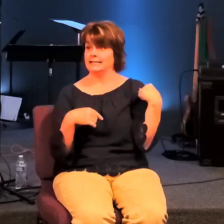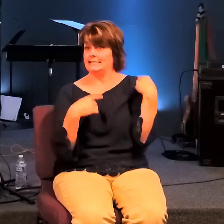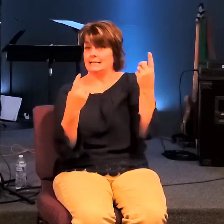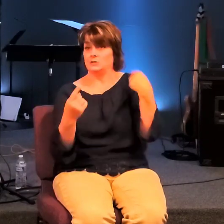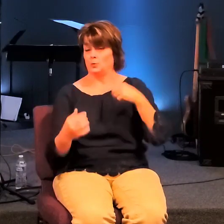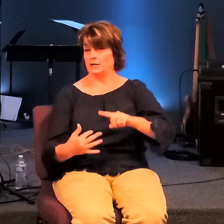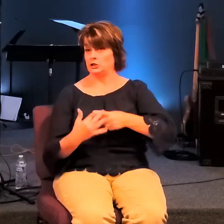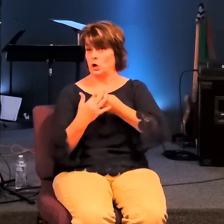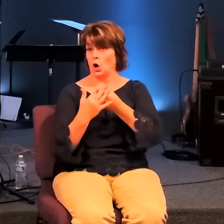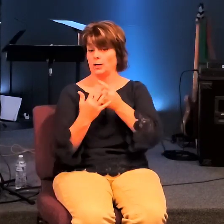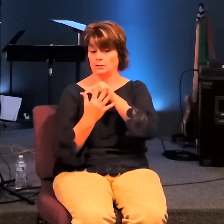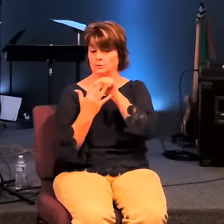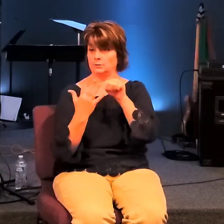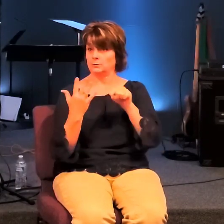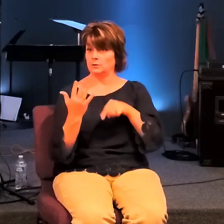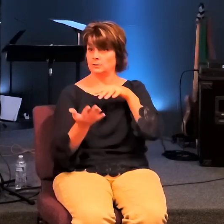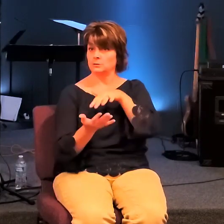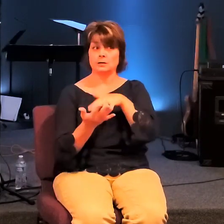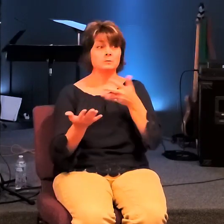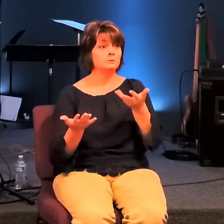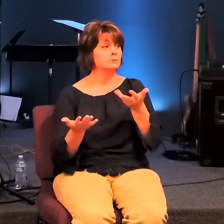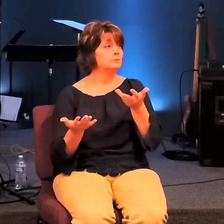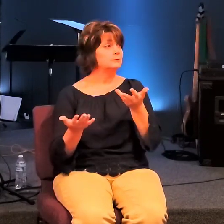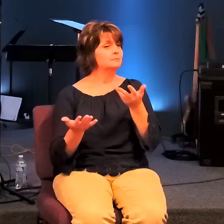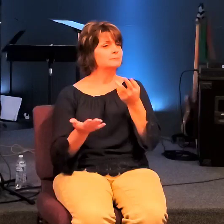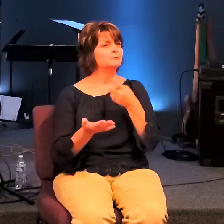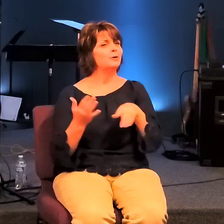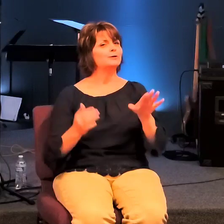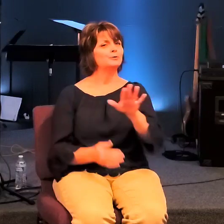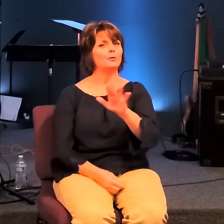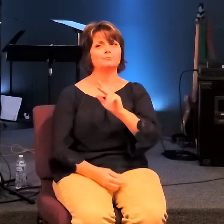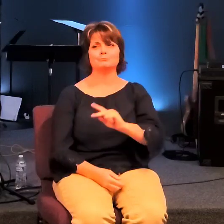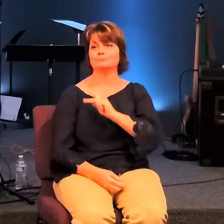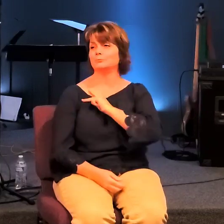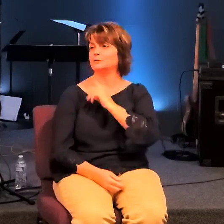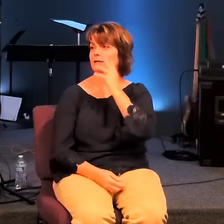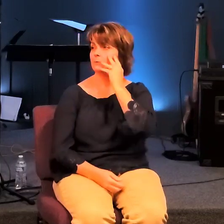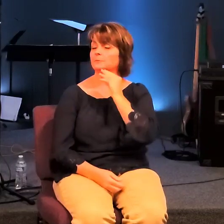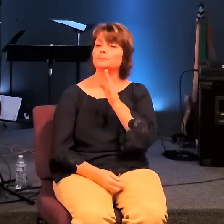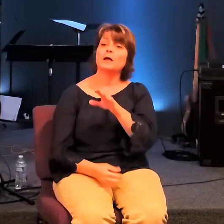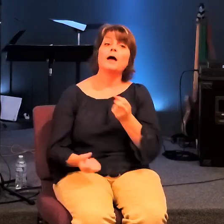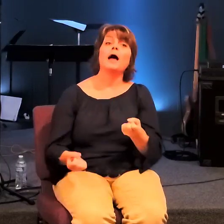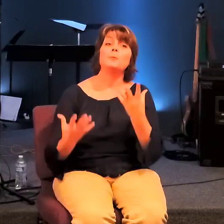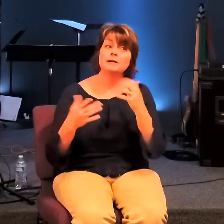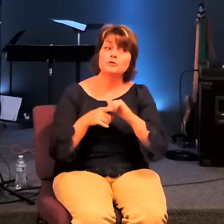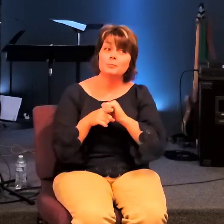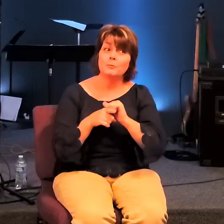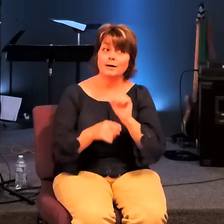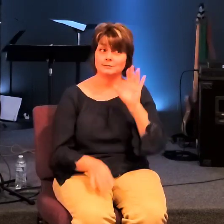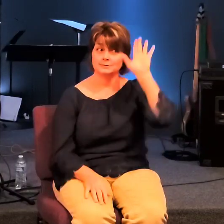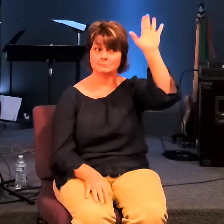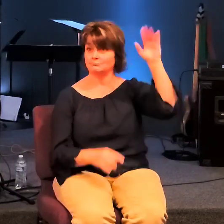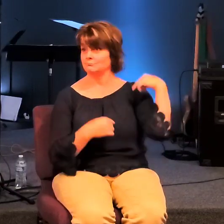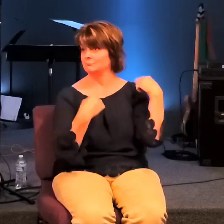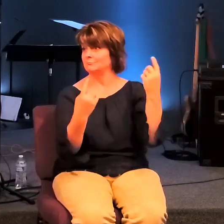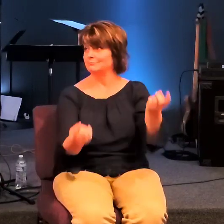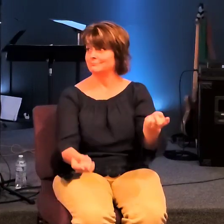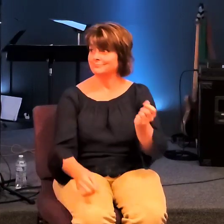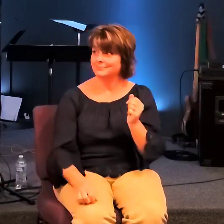this series what is been your experiences how many of you practice this is what this